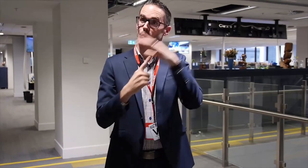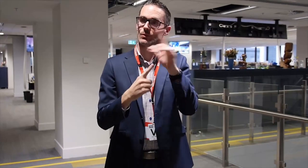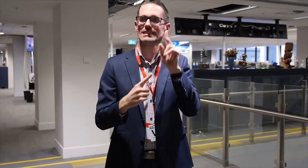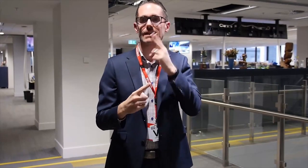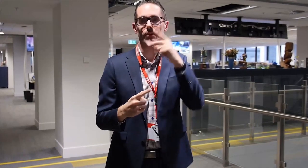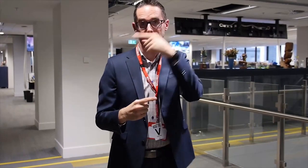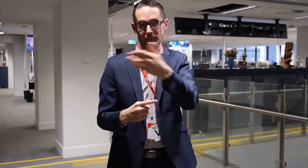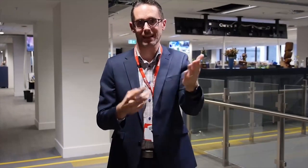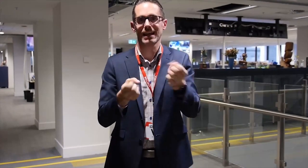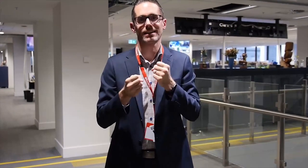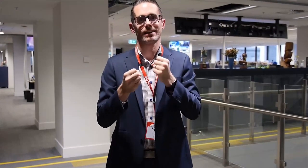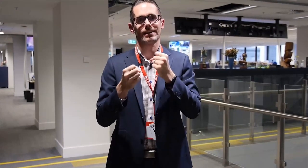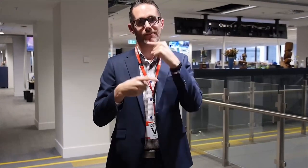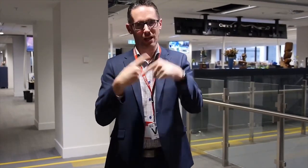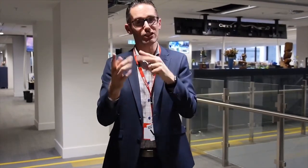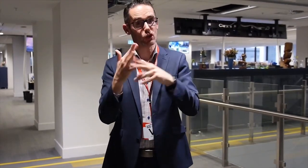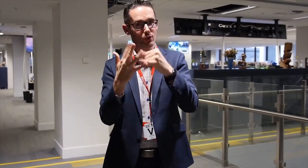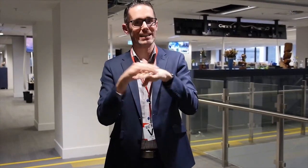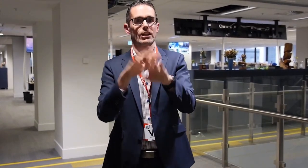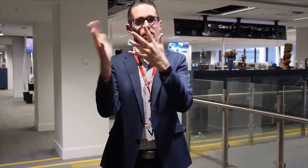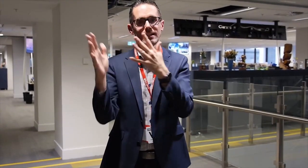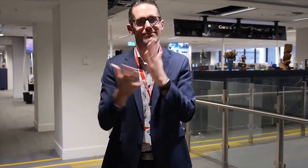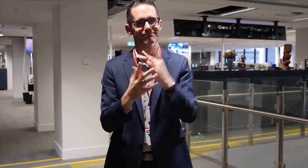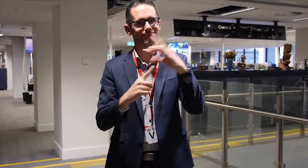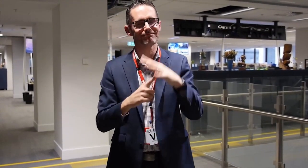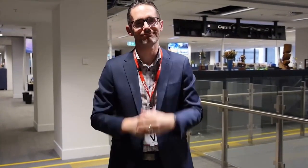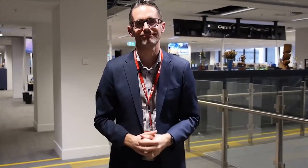I believe it is so important that the Deaf community watch the news in Auslan.